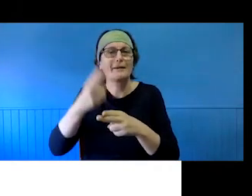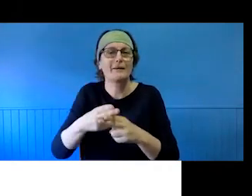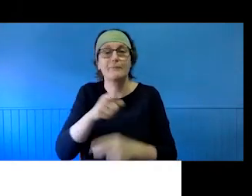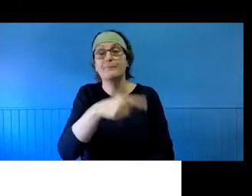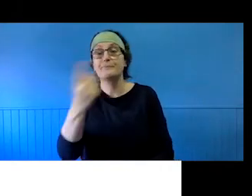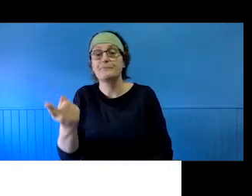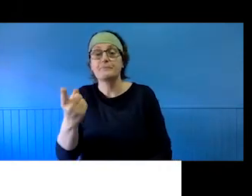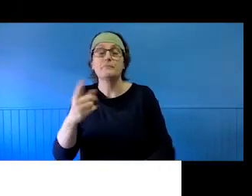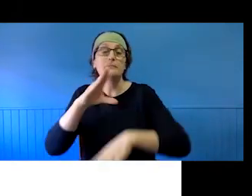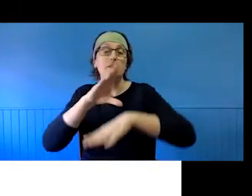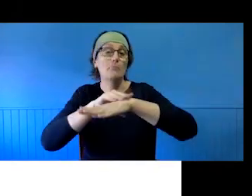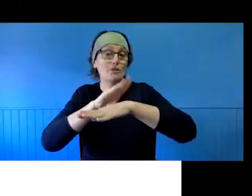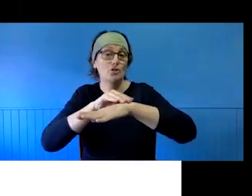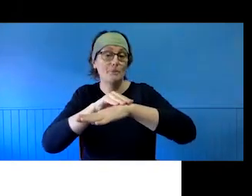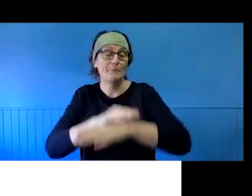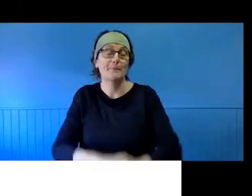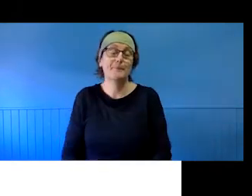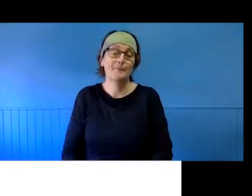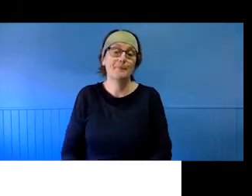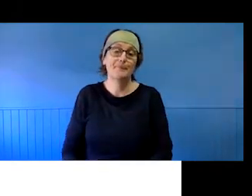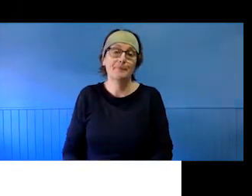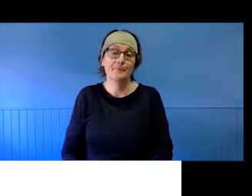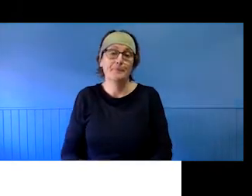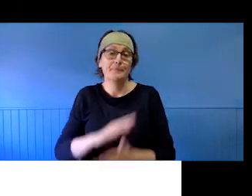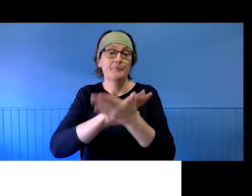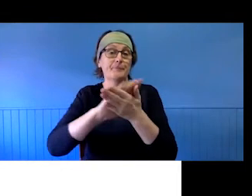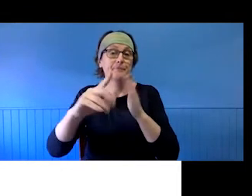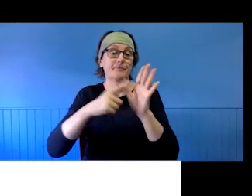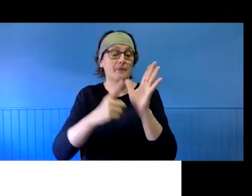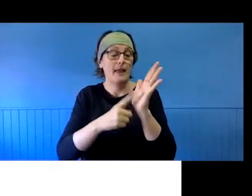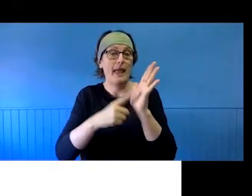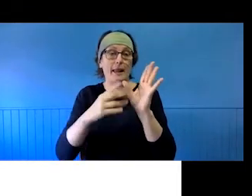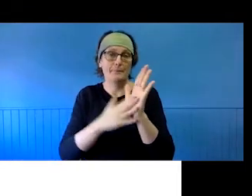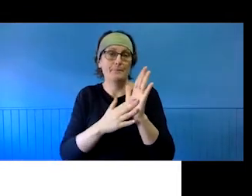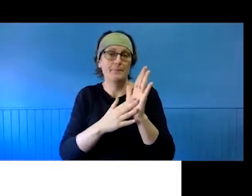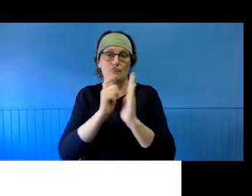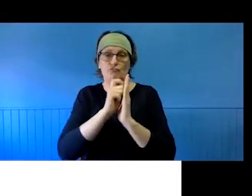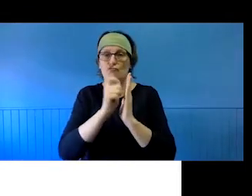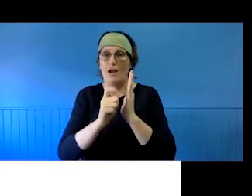apprenticeship model. Hallam talks about that. We're very familiar with